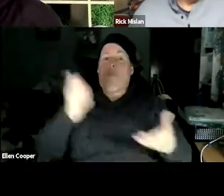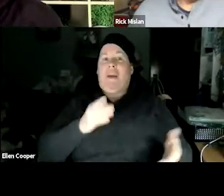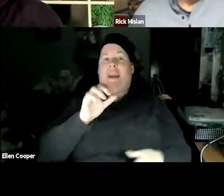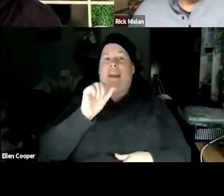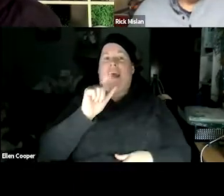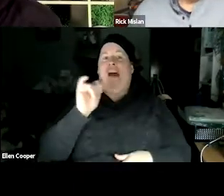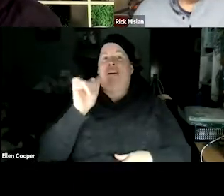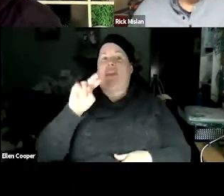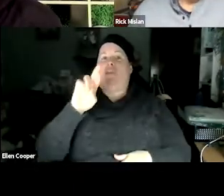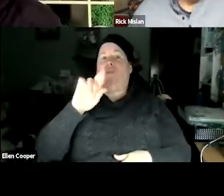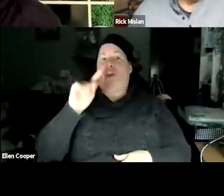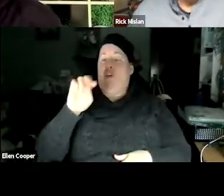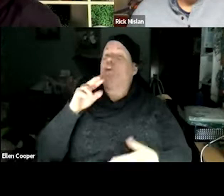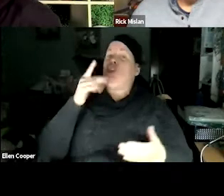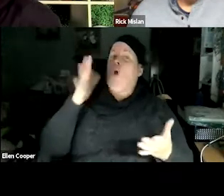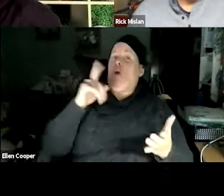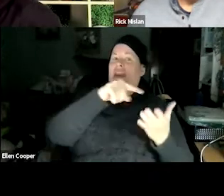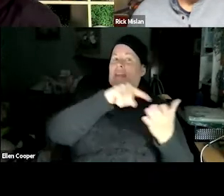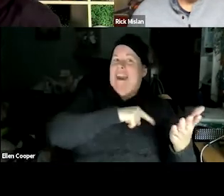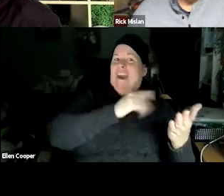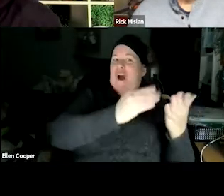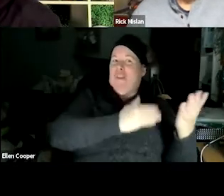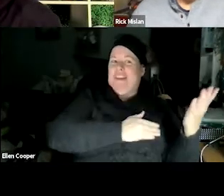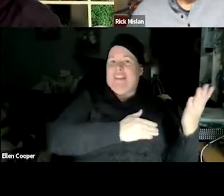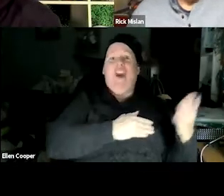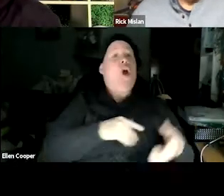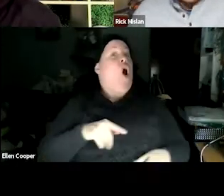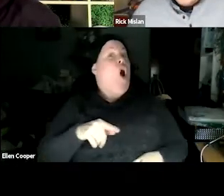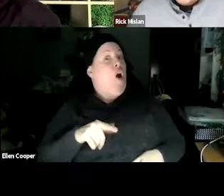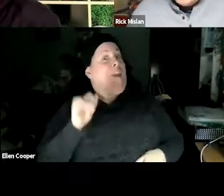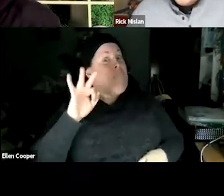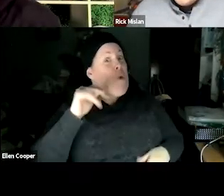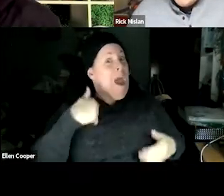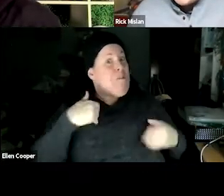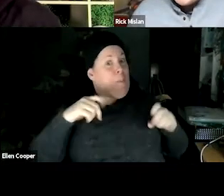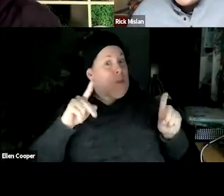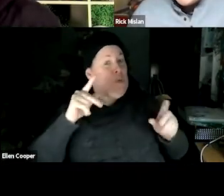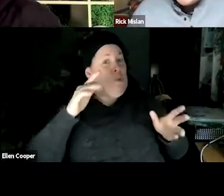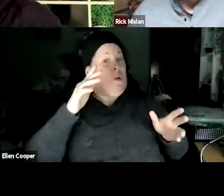CalebBarlow: If you guys have an opportunity to Allison. She's an CalebBarlow: Amazing. Rick Mislan: He's on the list.